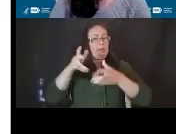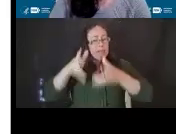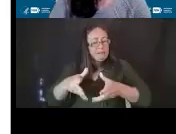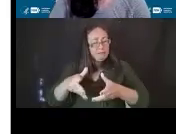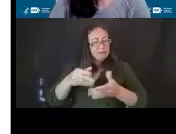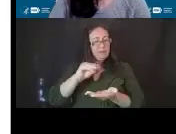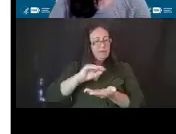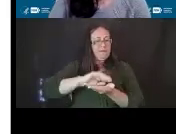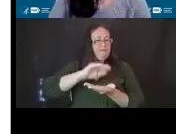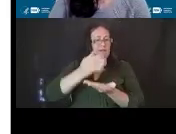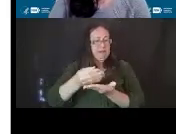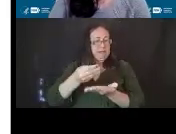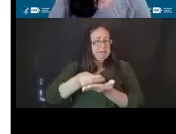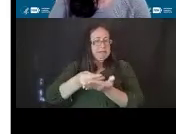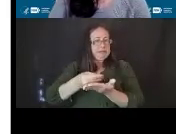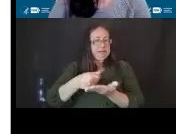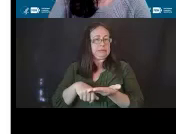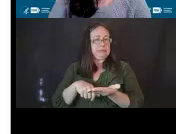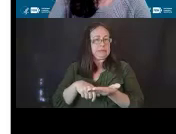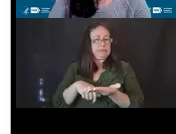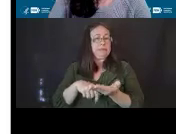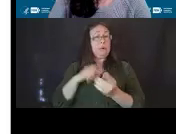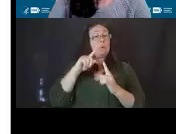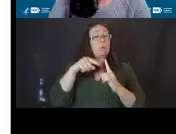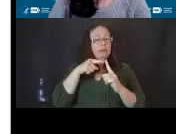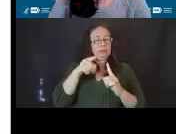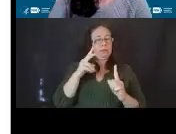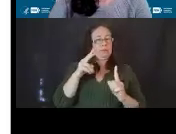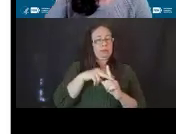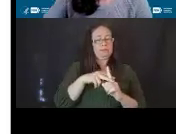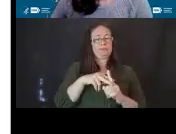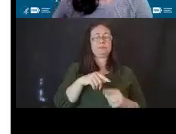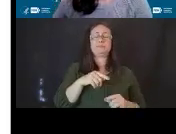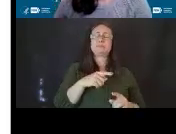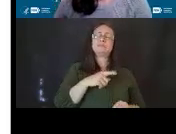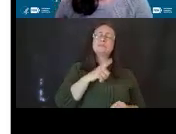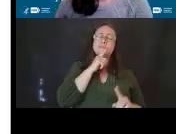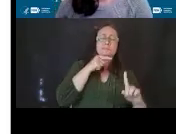to mentoring those students before you bring them on board.